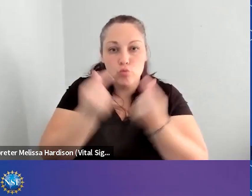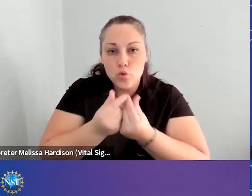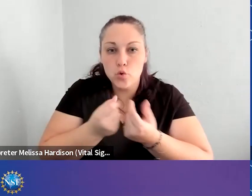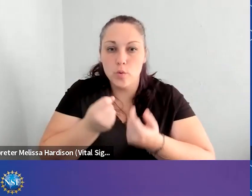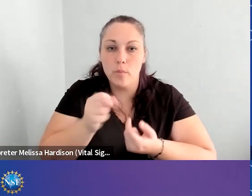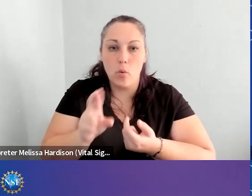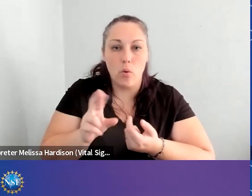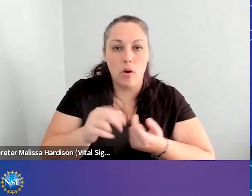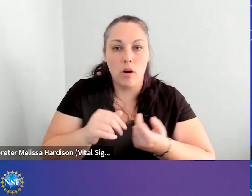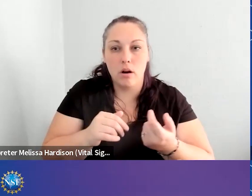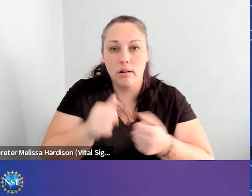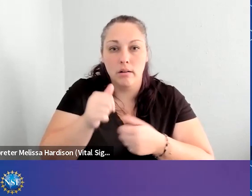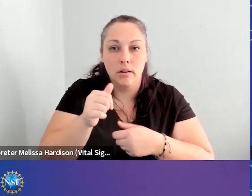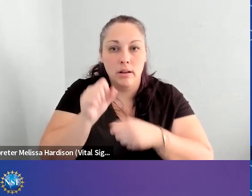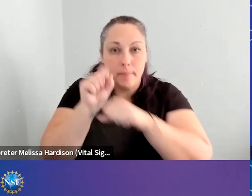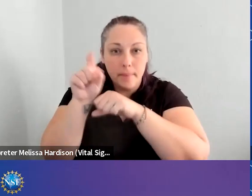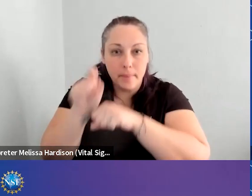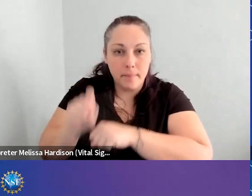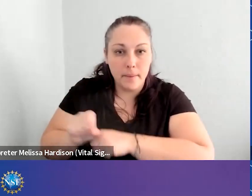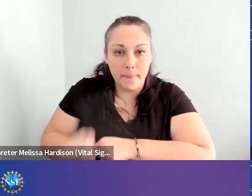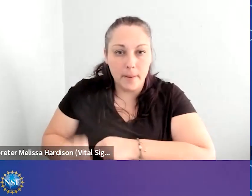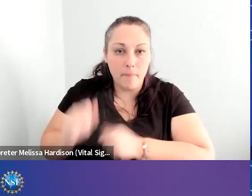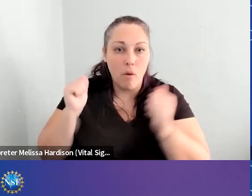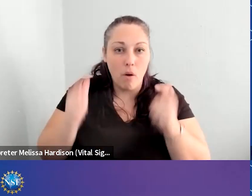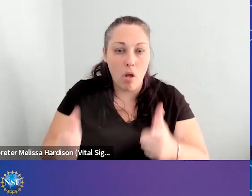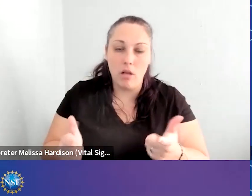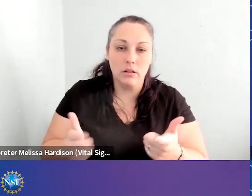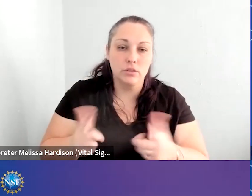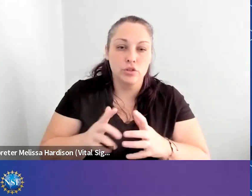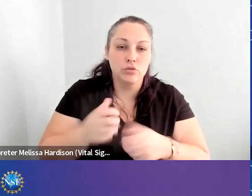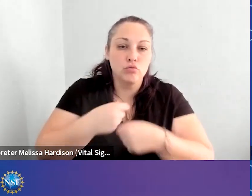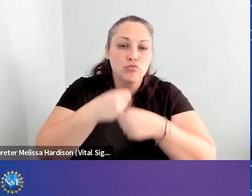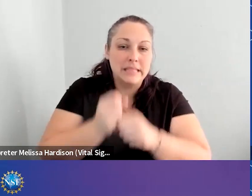It just creates stress for program officers, and you don't want to do that.